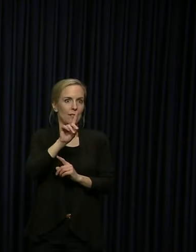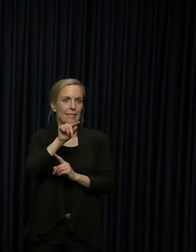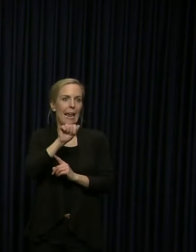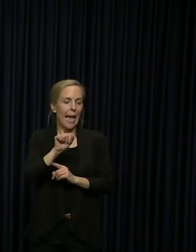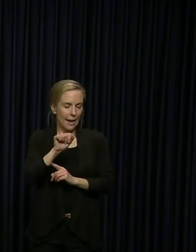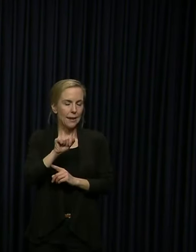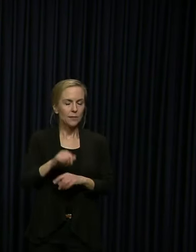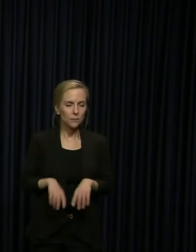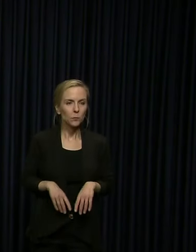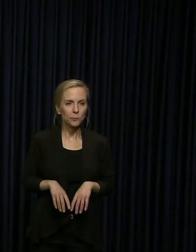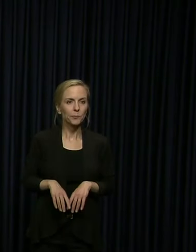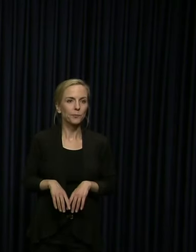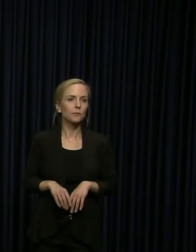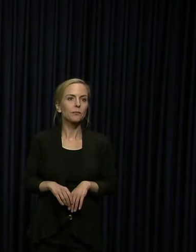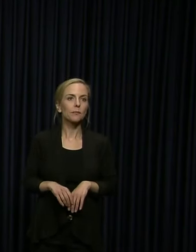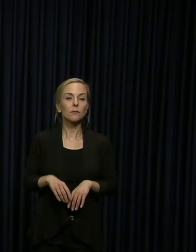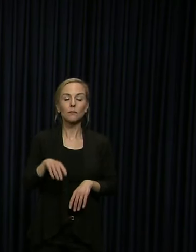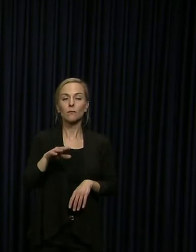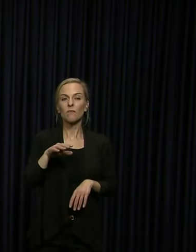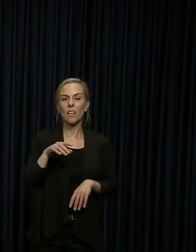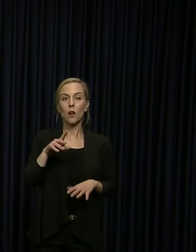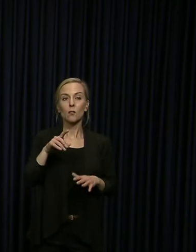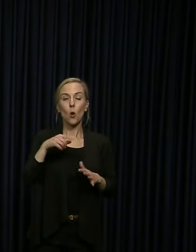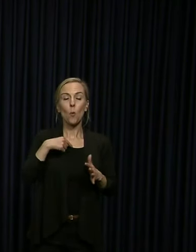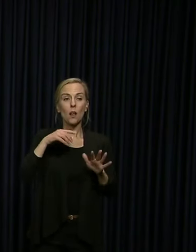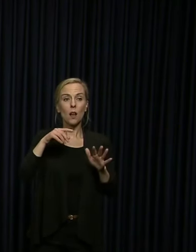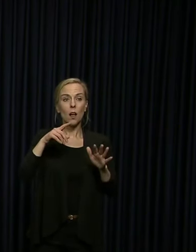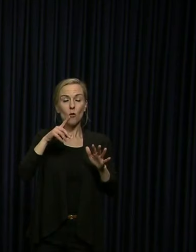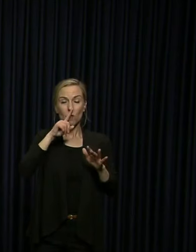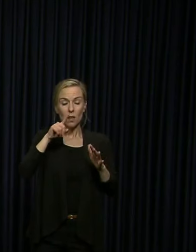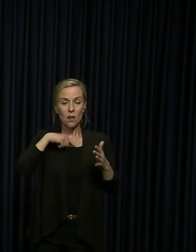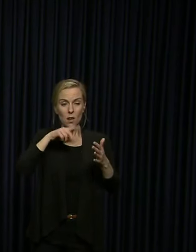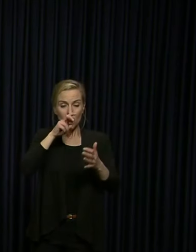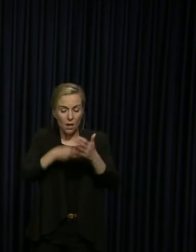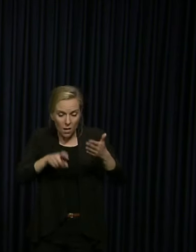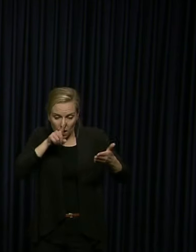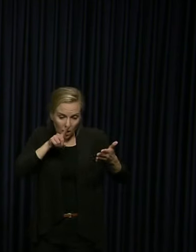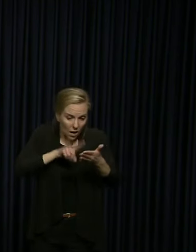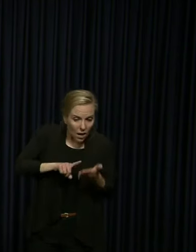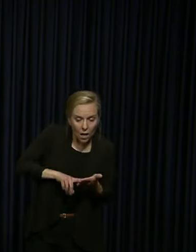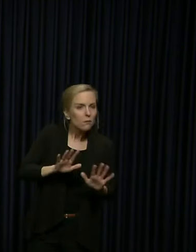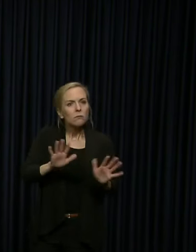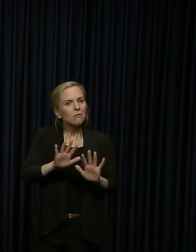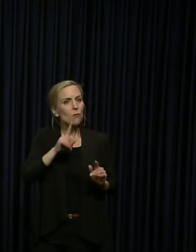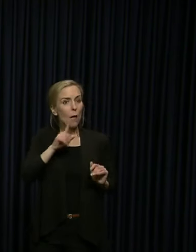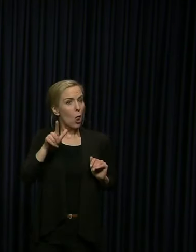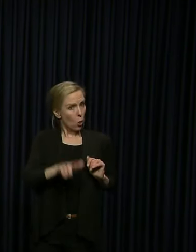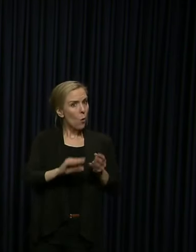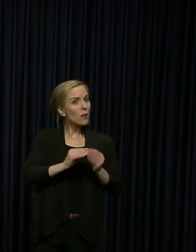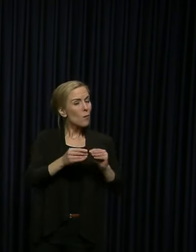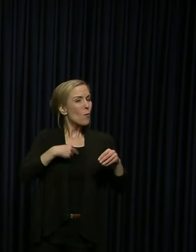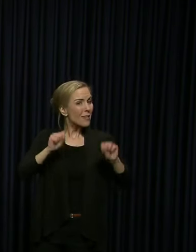OF OUR NEW CASES TODAY, WE HAVE SEVEN FROM CHRISTIAN, SIX FROM